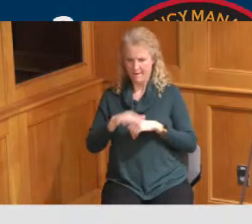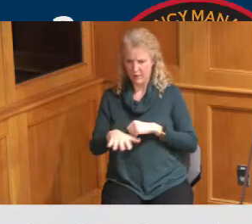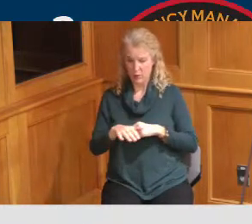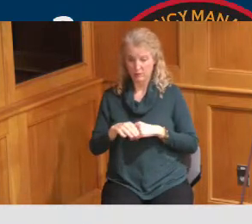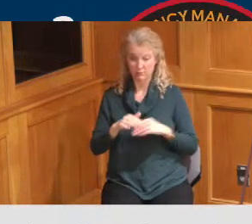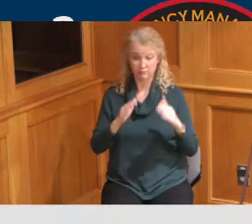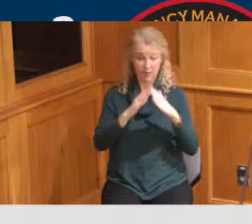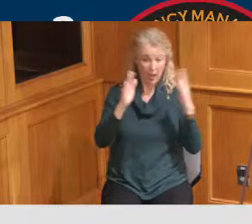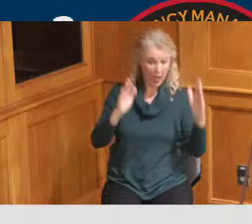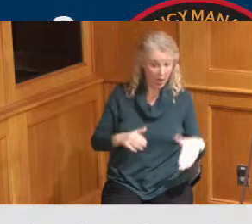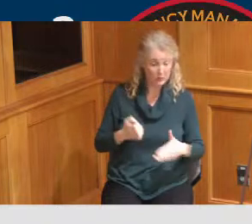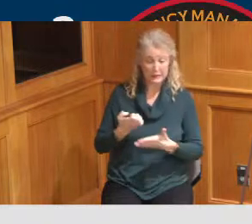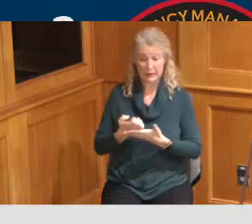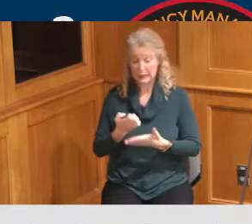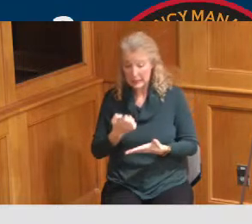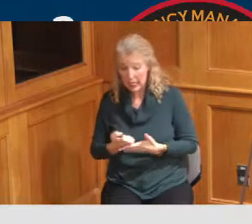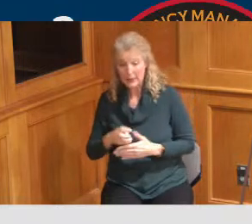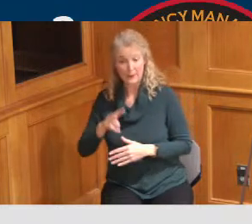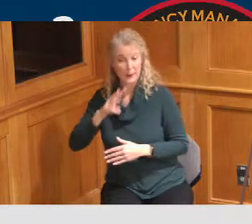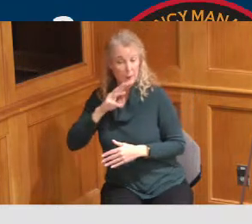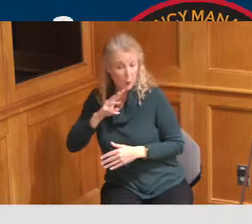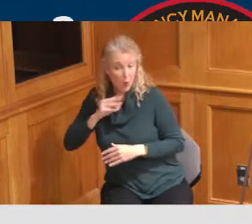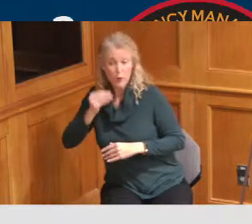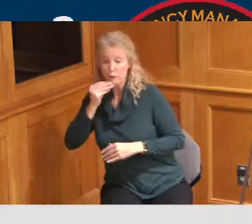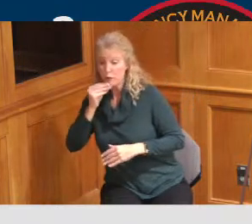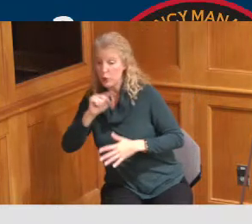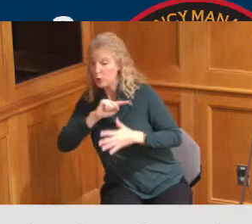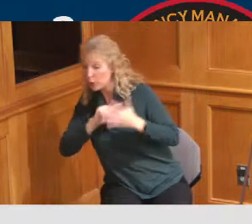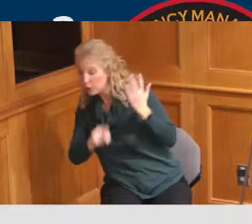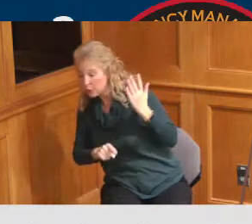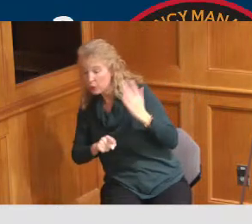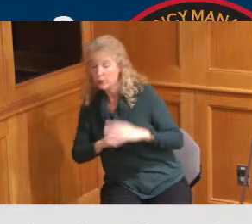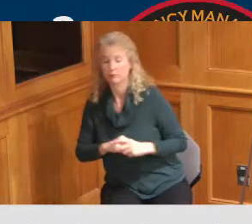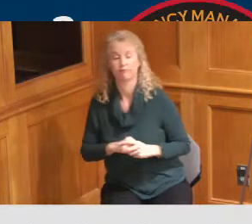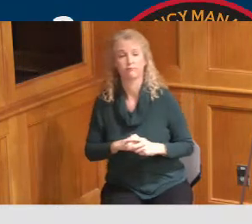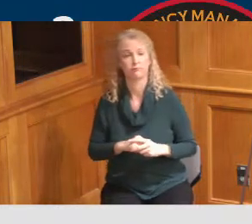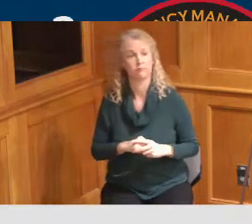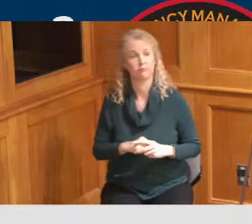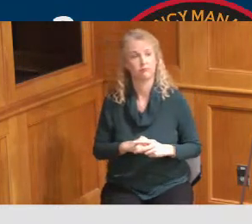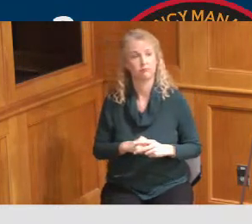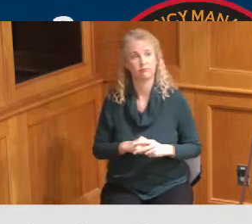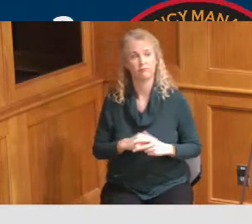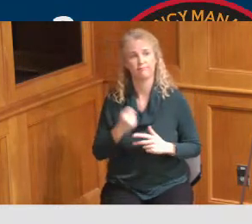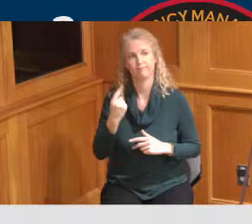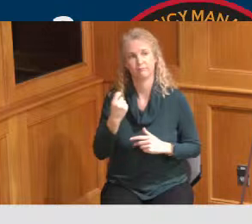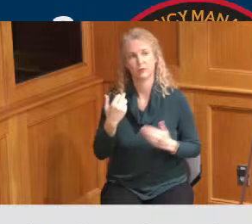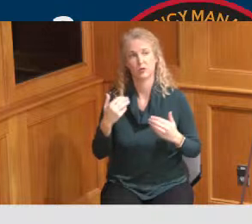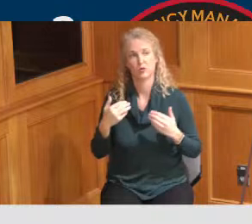the economy anything that's been impacted so we obviously we have a national Disaster Response